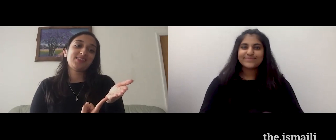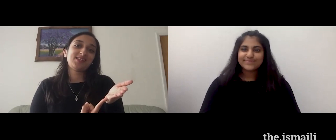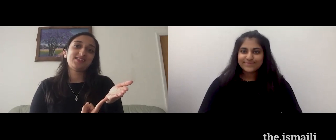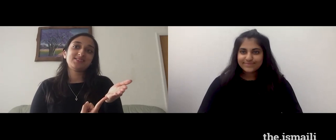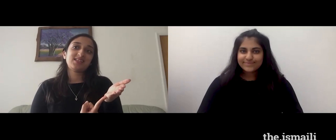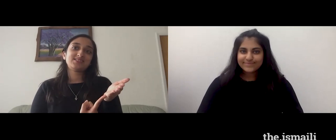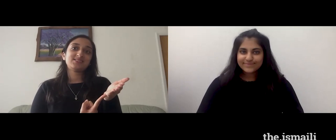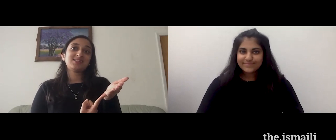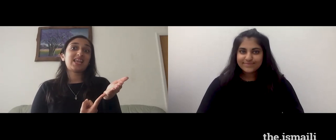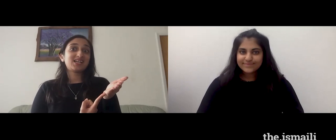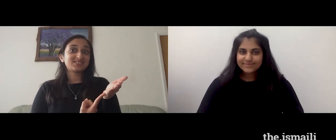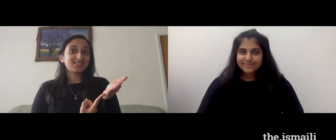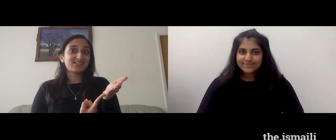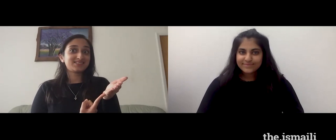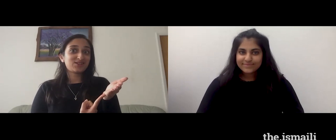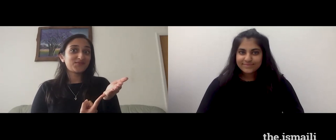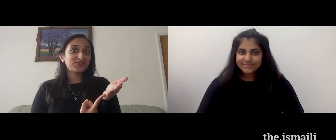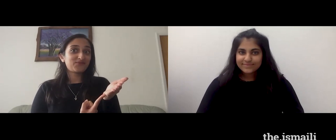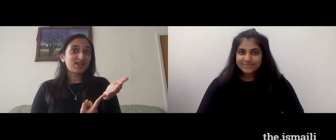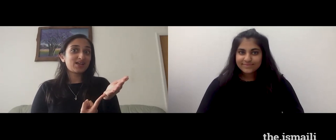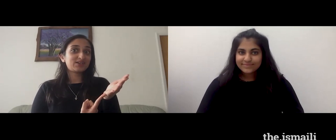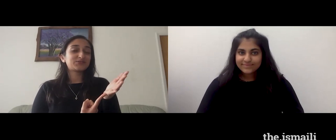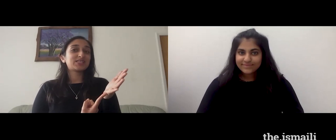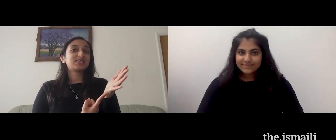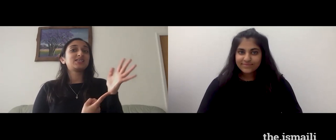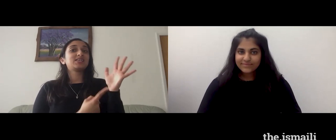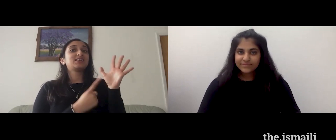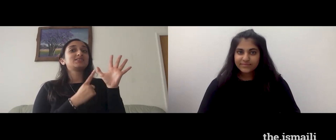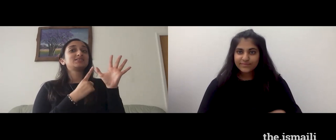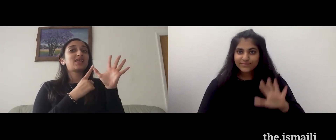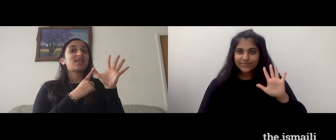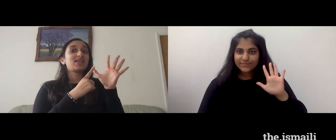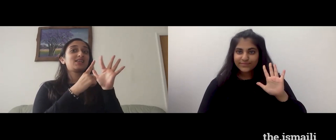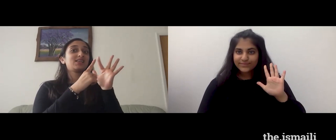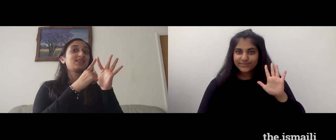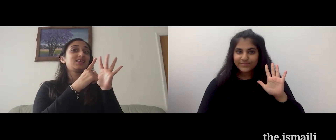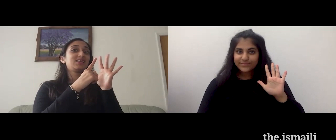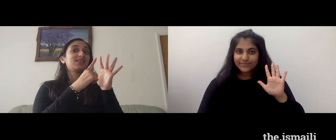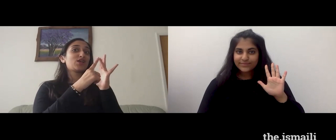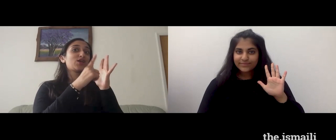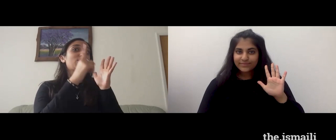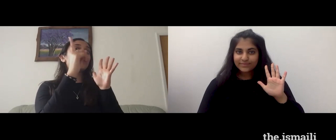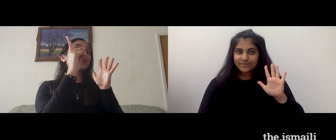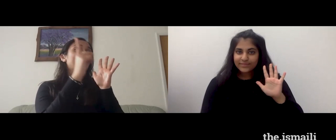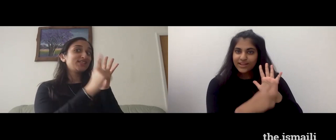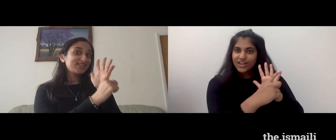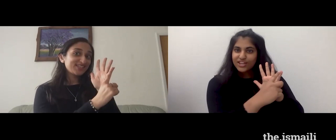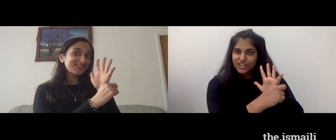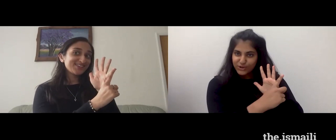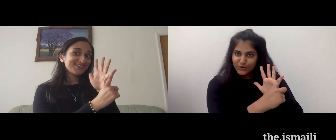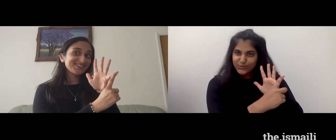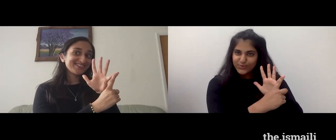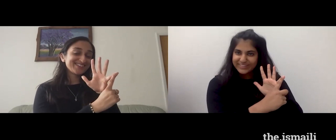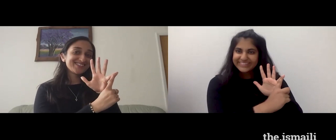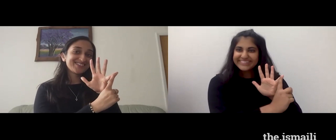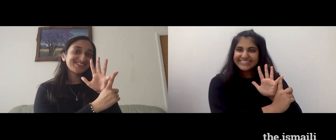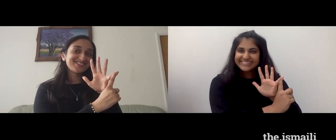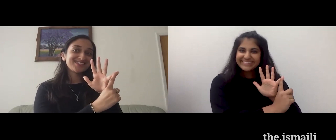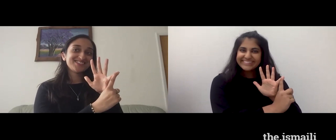The last letter of the vowel is (A,E, I, O,) "U". “U”